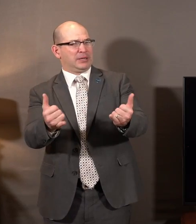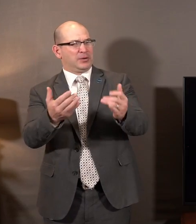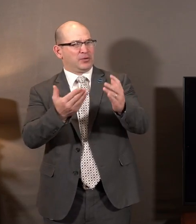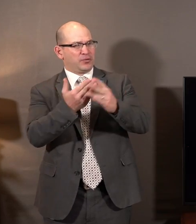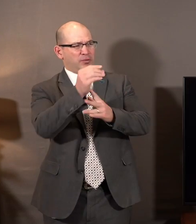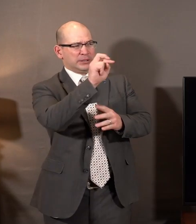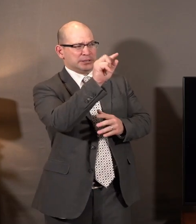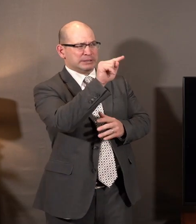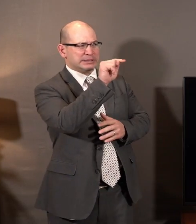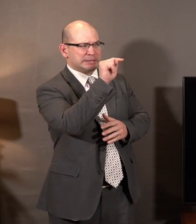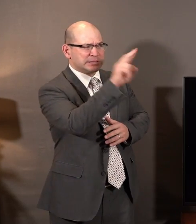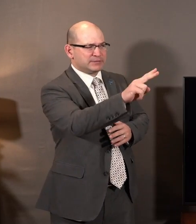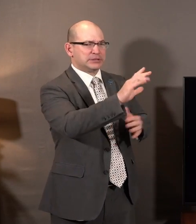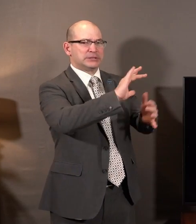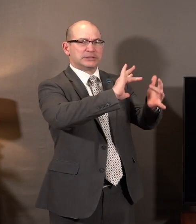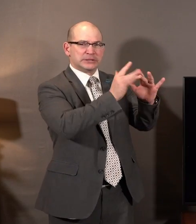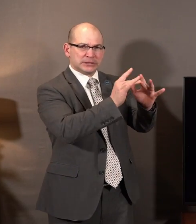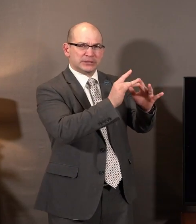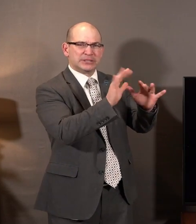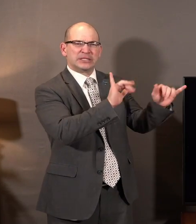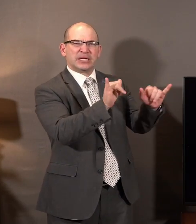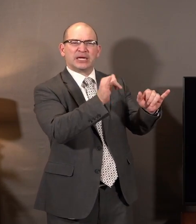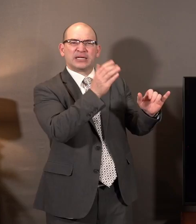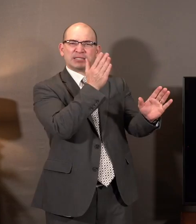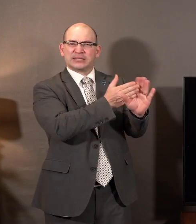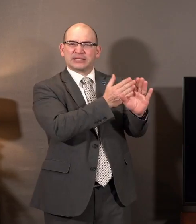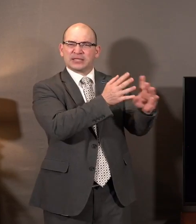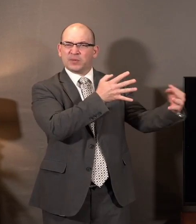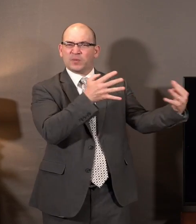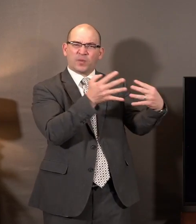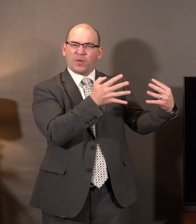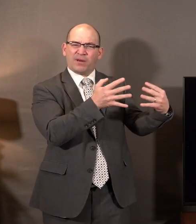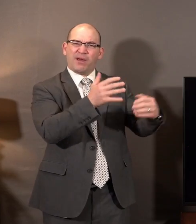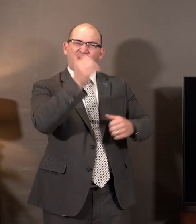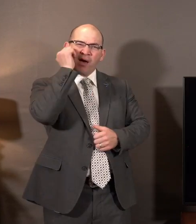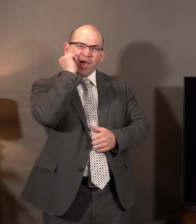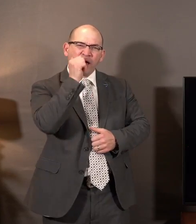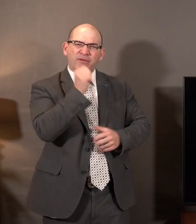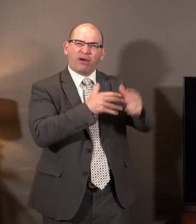really a psychological warfare it seems like everyday Satan is bombarding